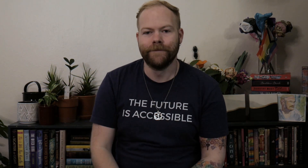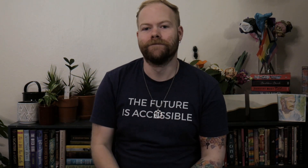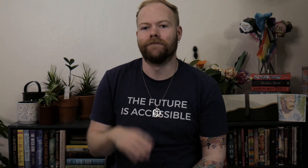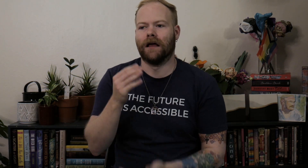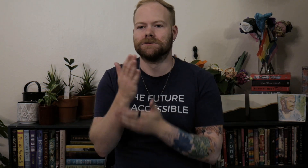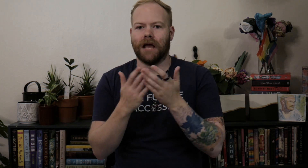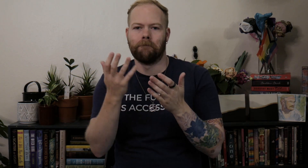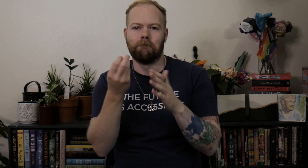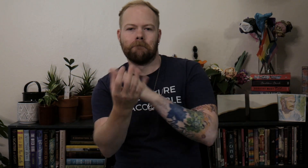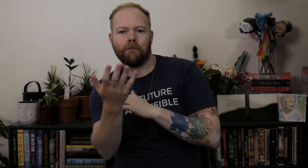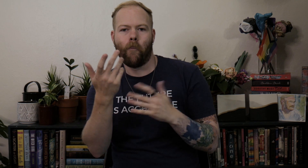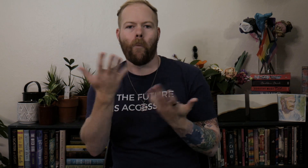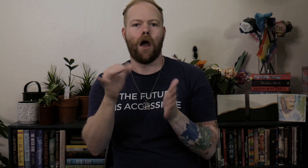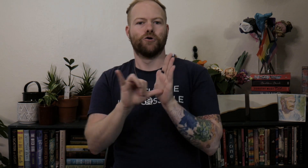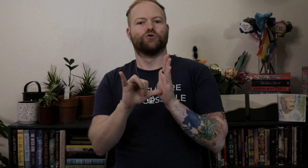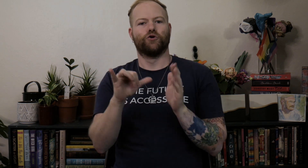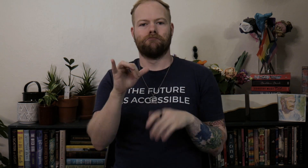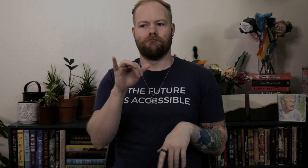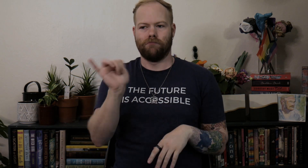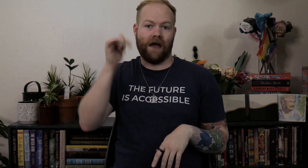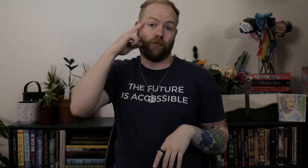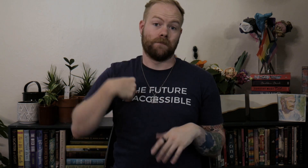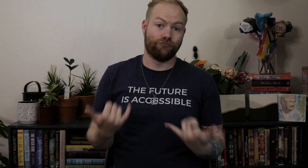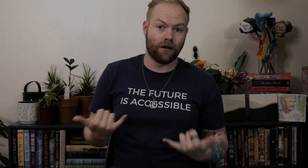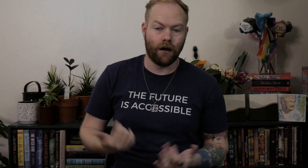and some insight into what YouTube is like for me right now.